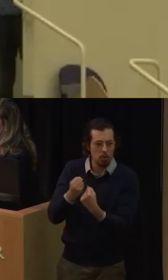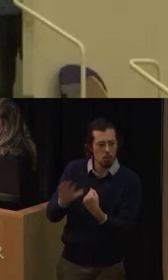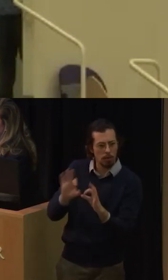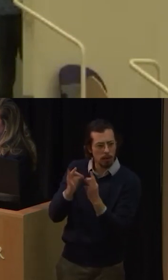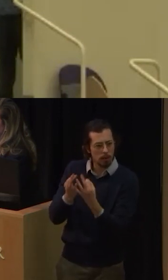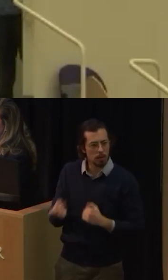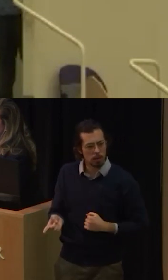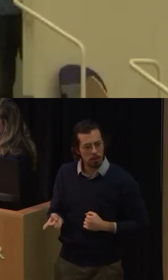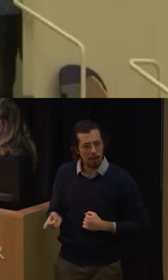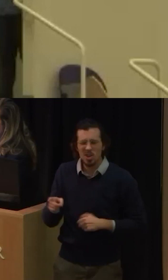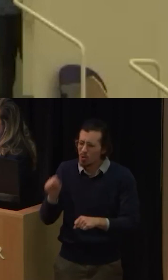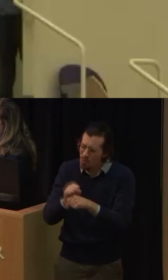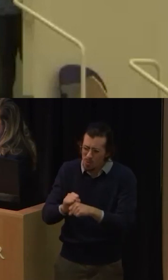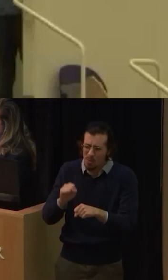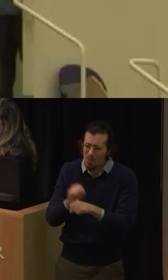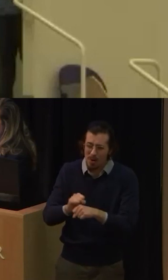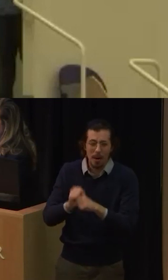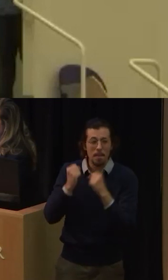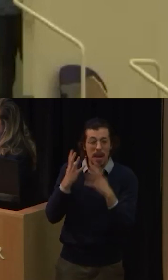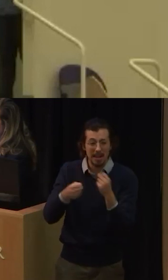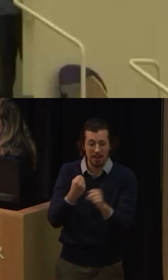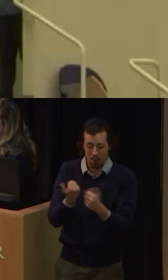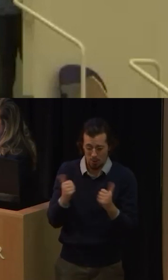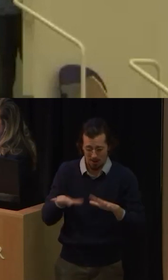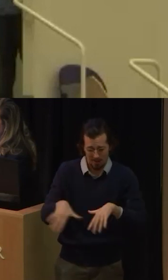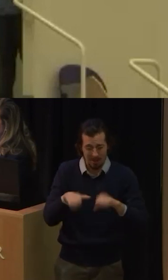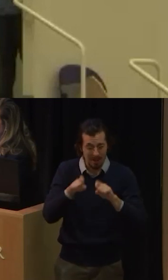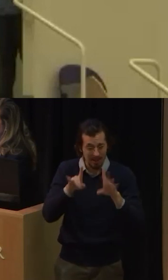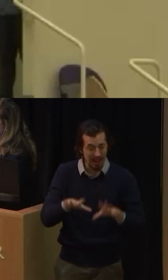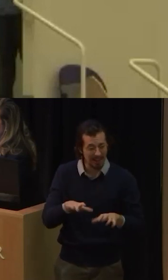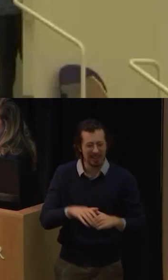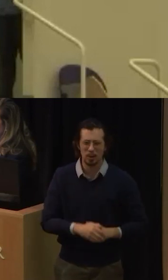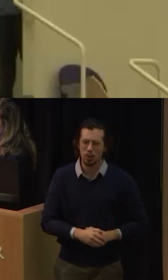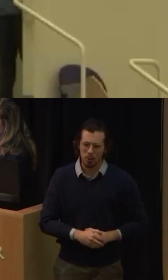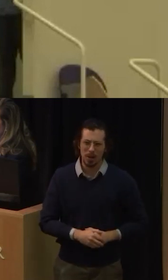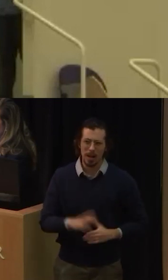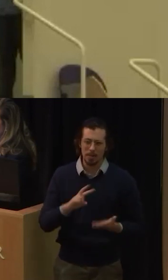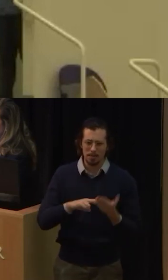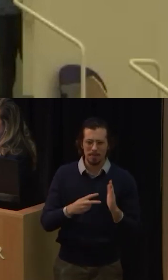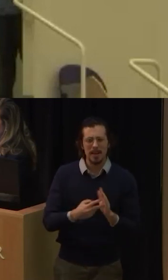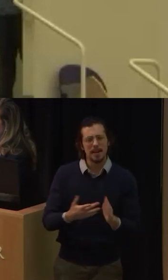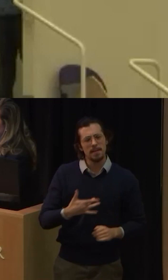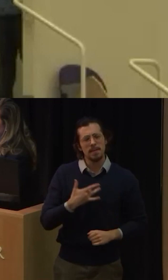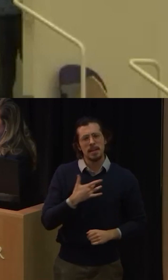and she worked for years trying to take that test, and so it feels like what used to exist